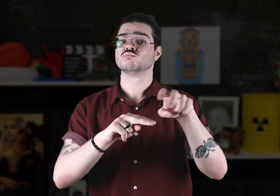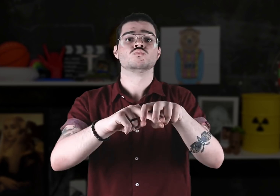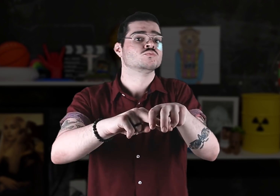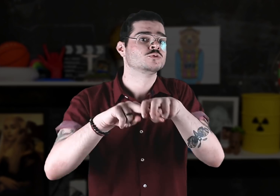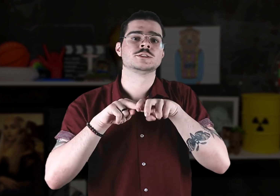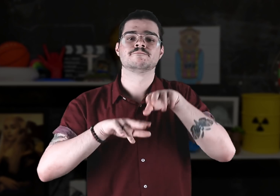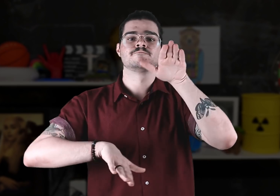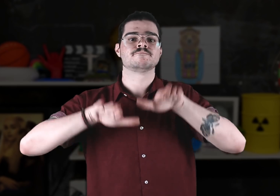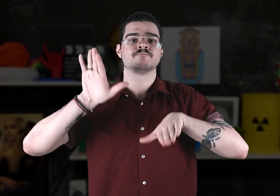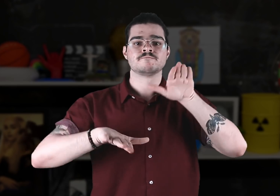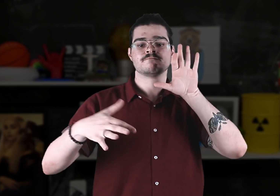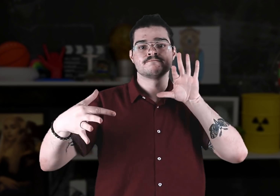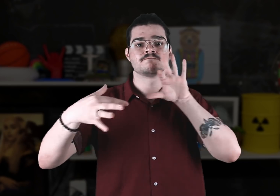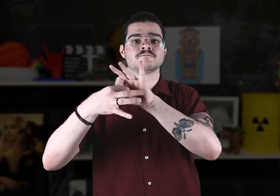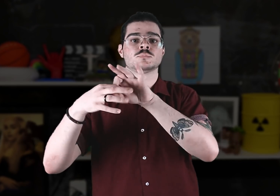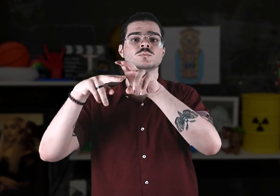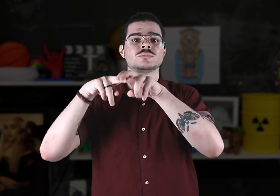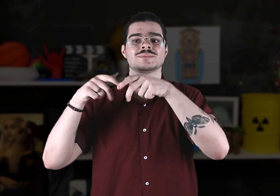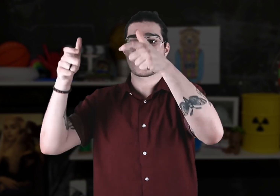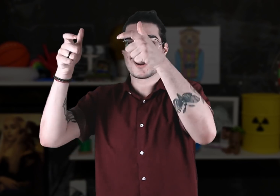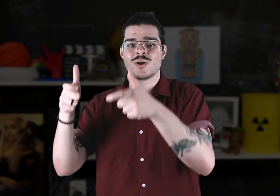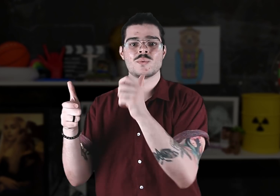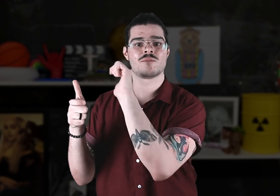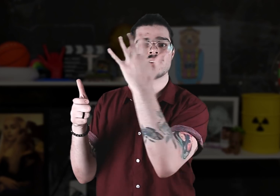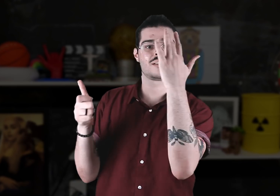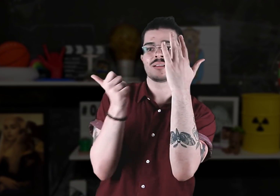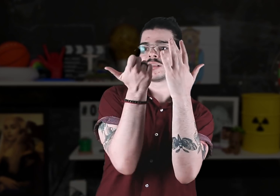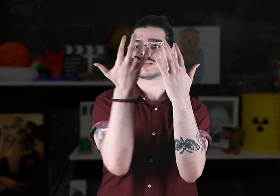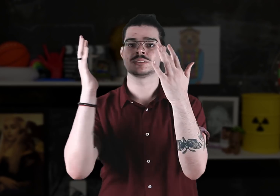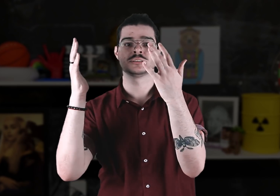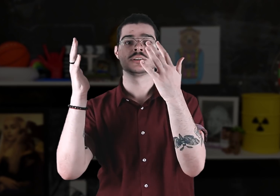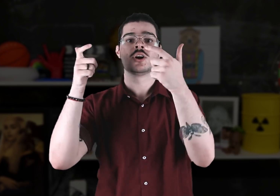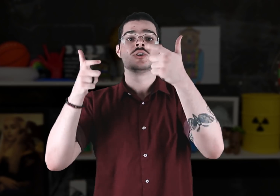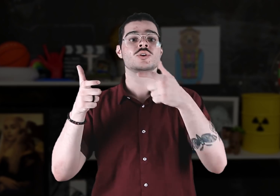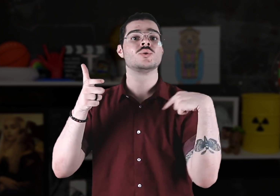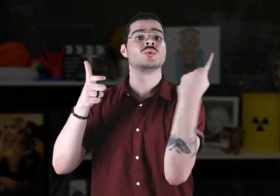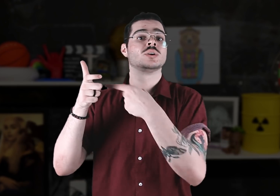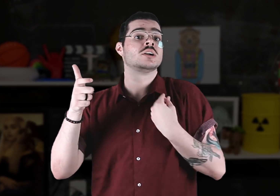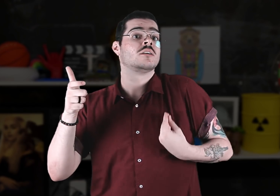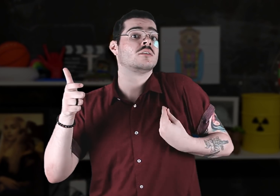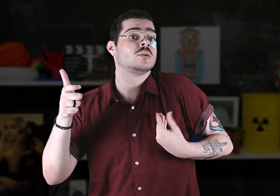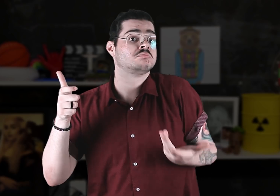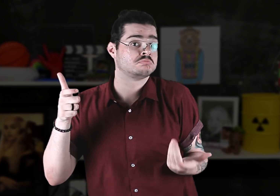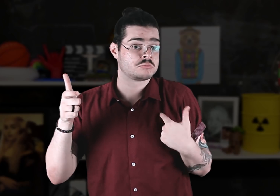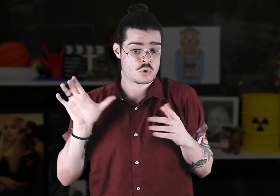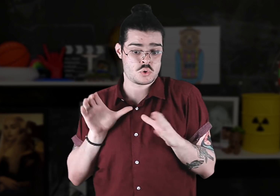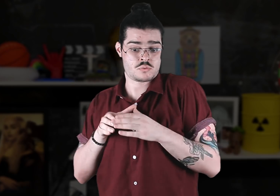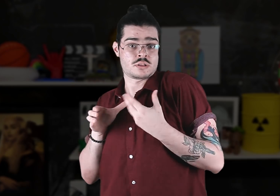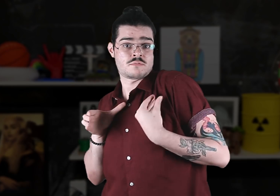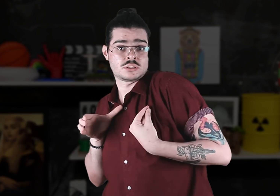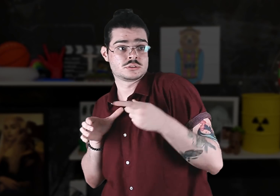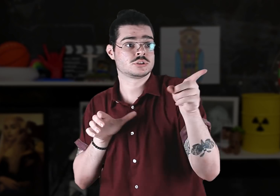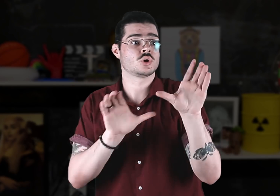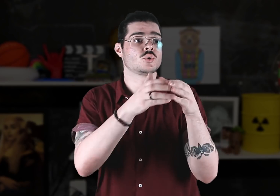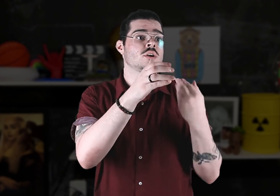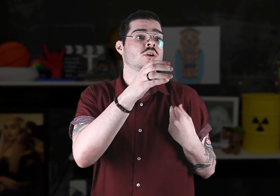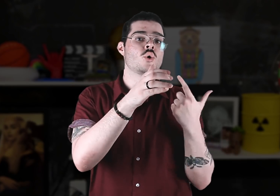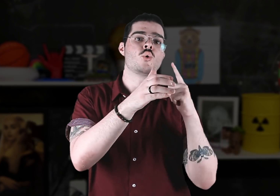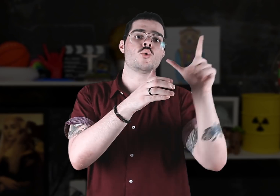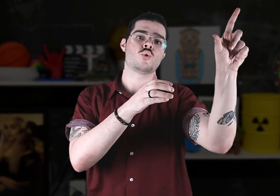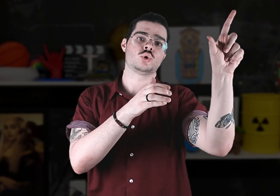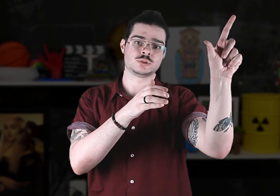depending on the environmental changes in which we are living,